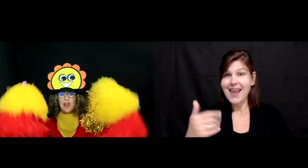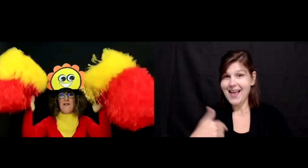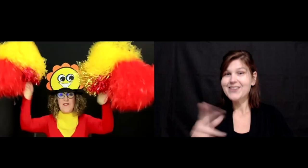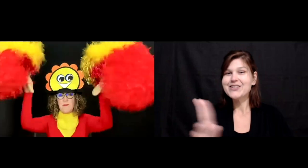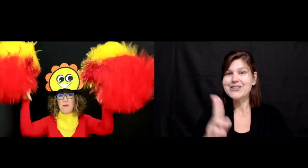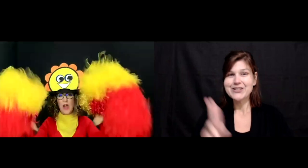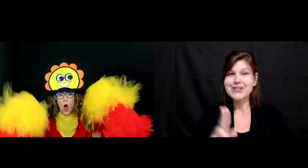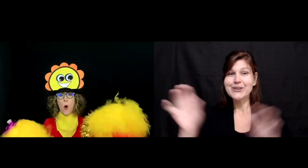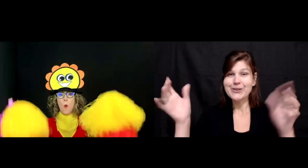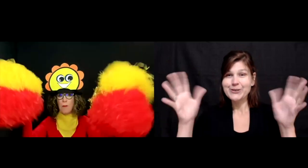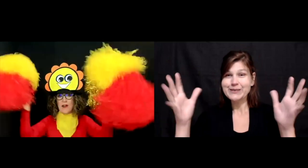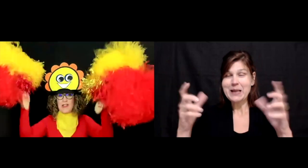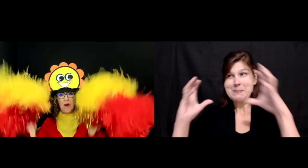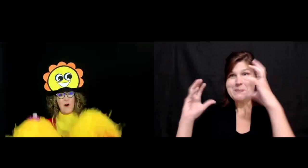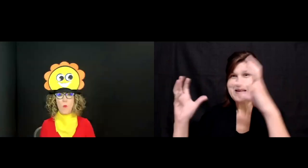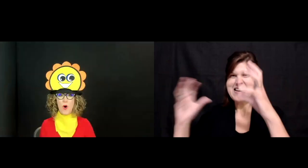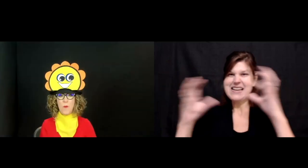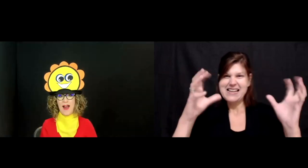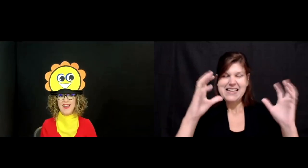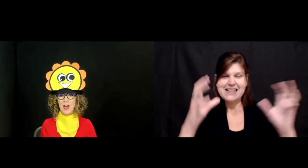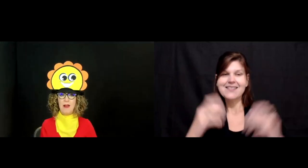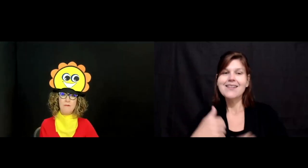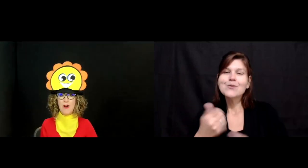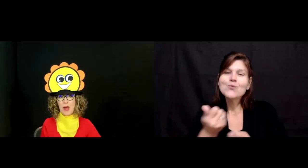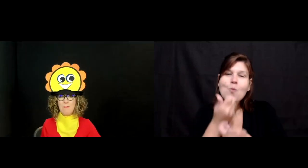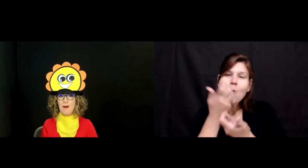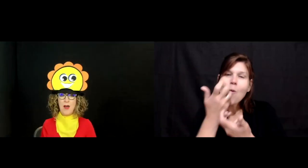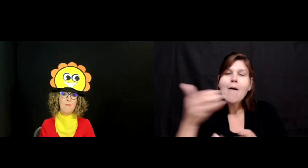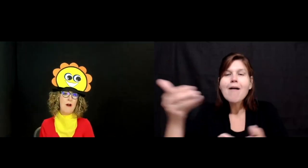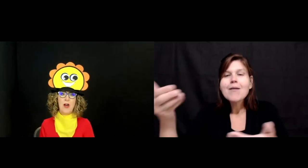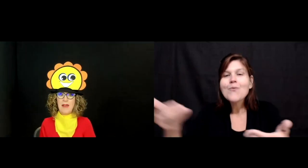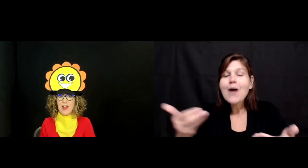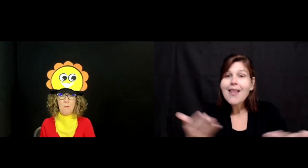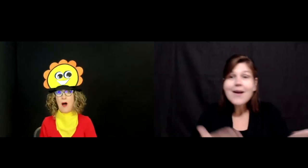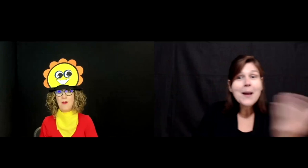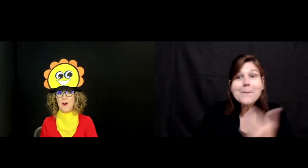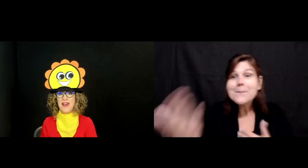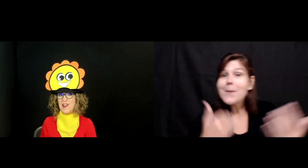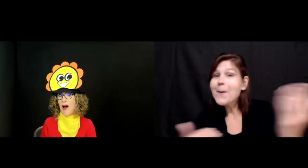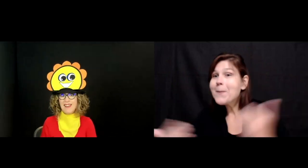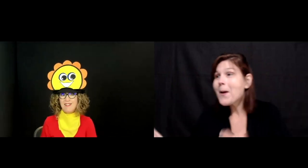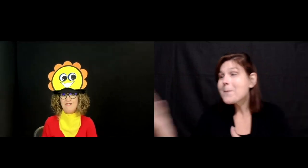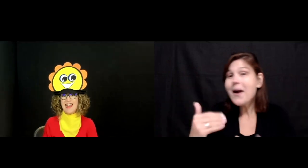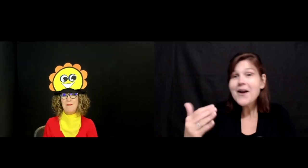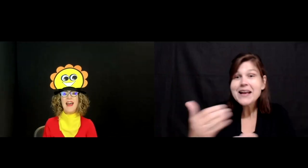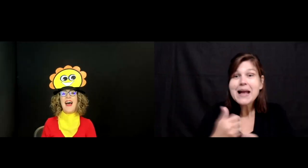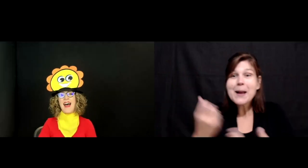and a lovely big whoopeedeedoo of a warm welcome. And a "Roll up, roll up, roll up. Get your popcorn, get your ice cream."